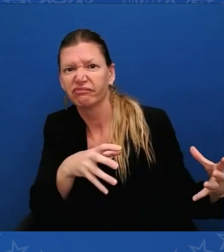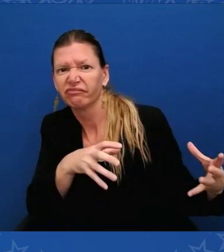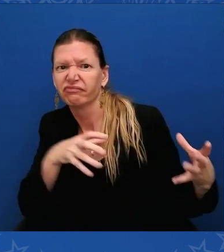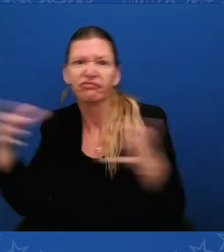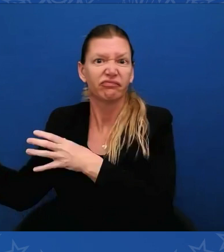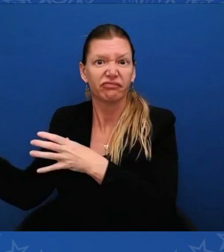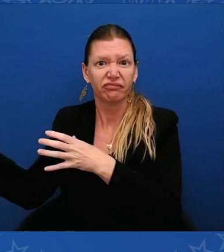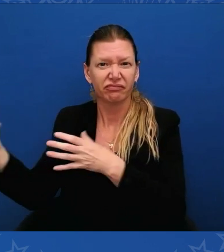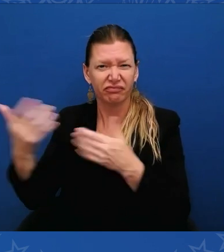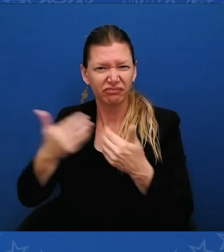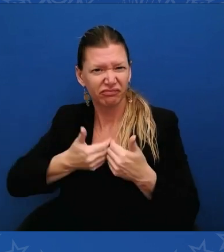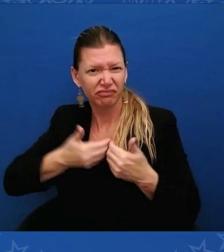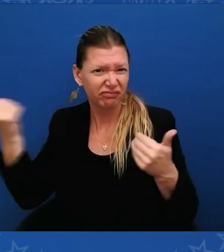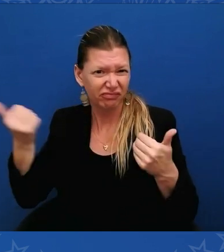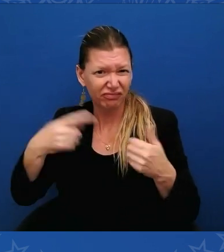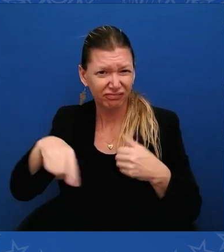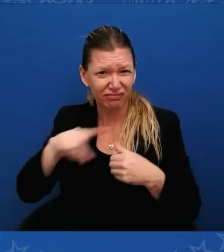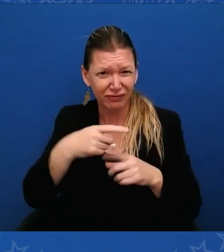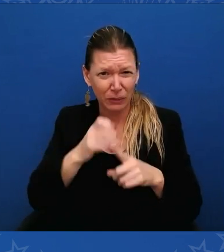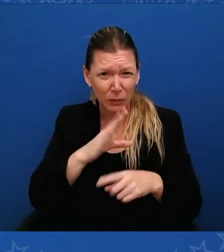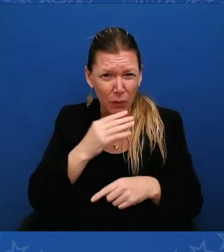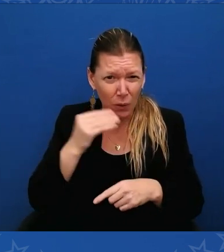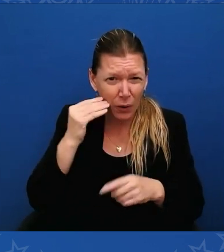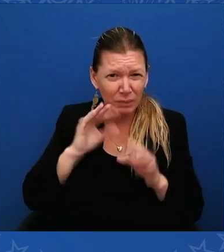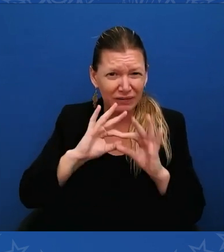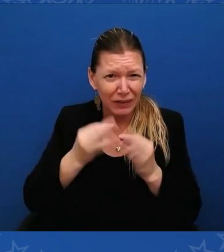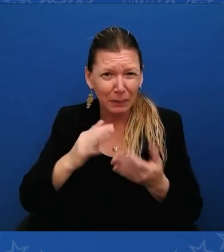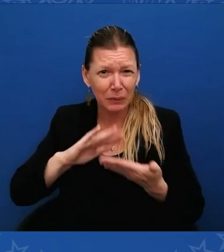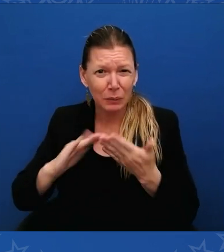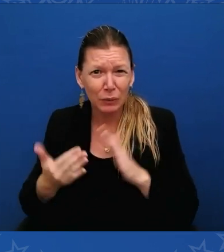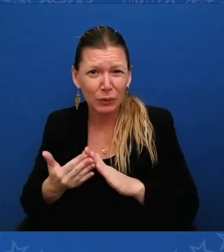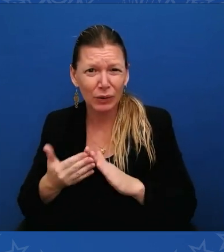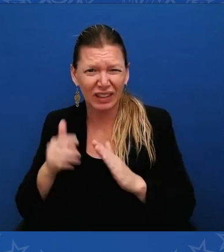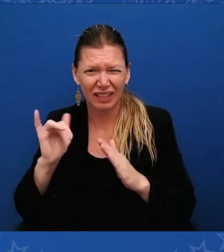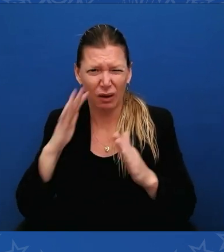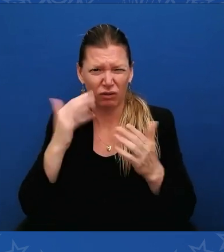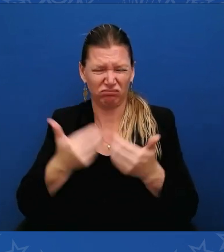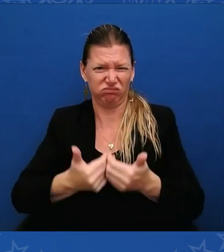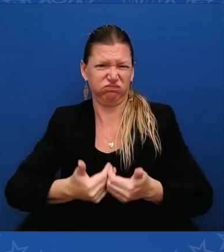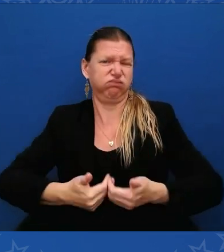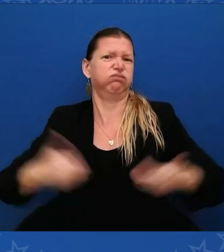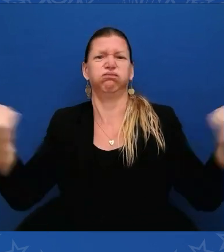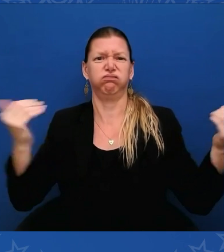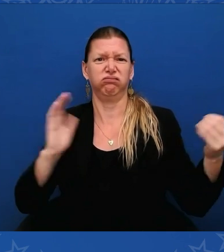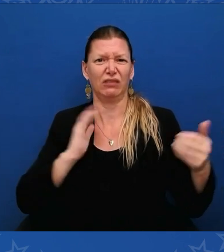and damage our international relations and devastate -- devastate our economy.